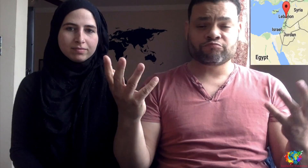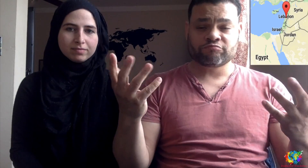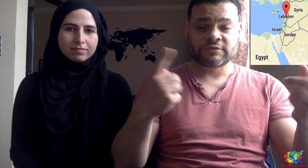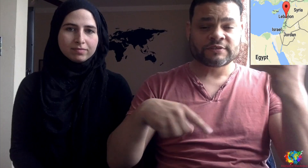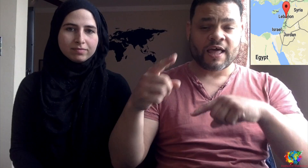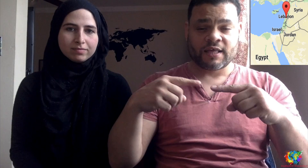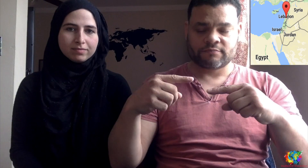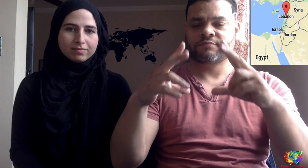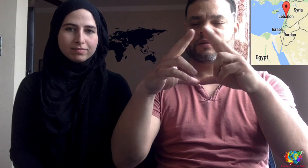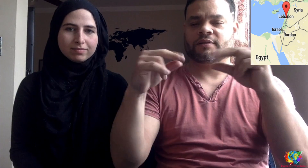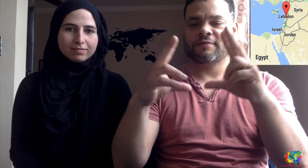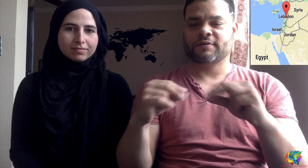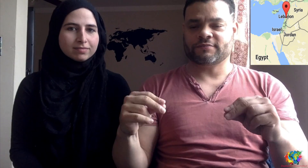Gregory: What's the sign for Lebanon? *Shows signs*